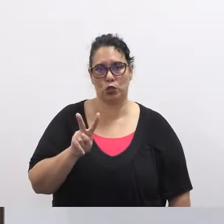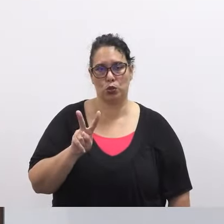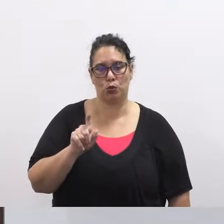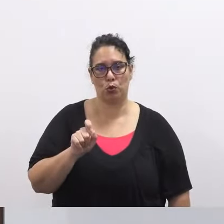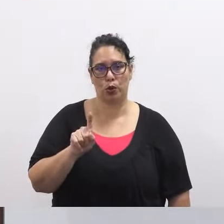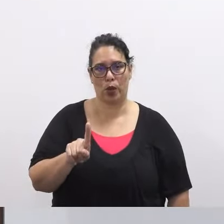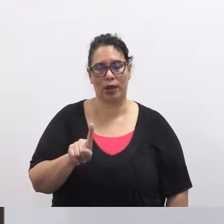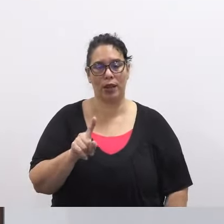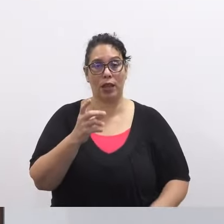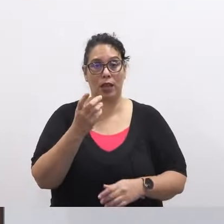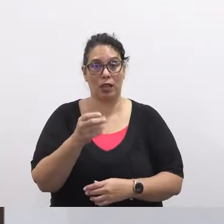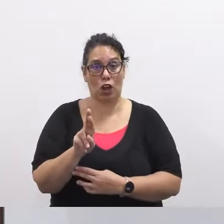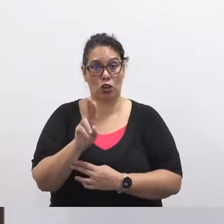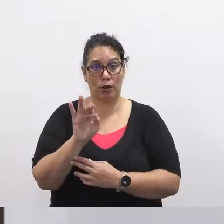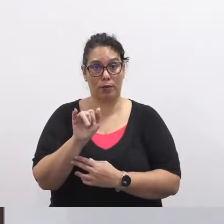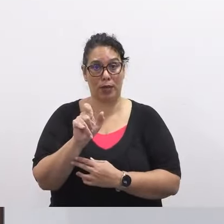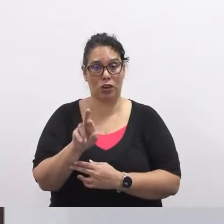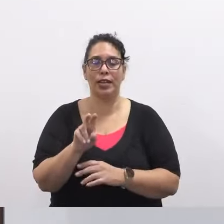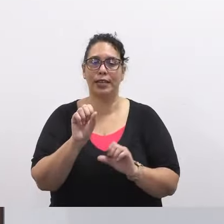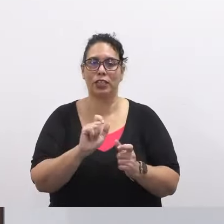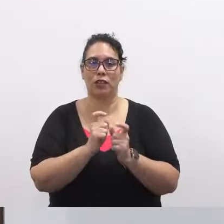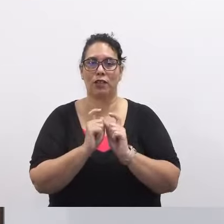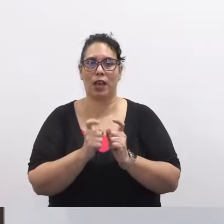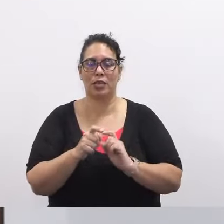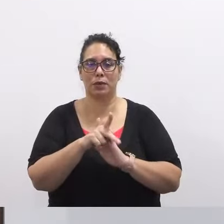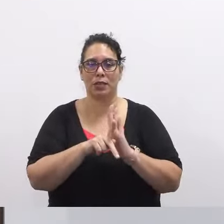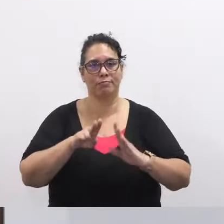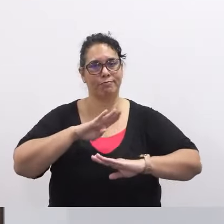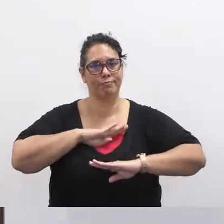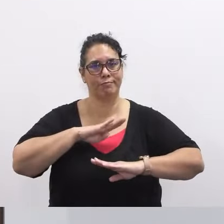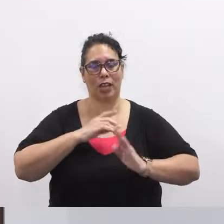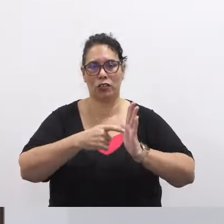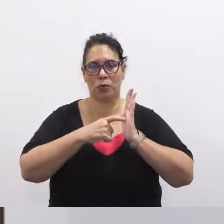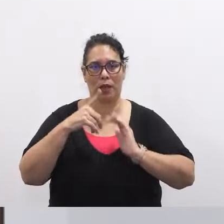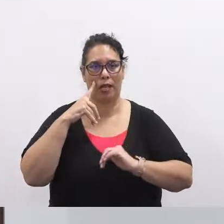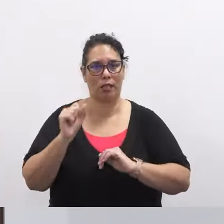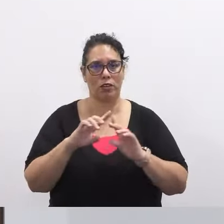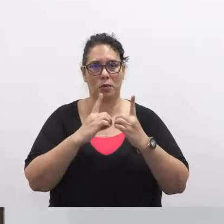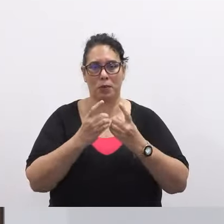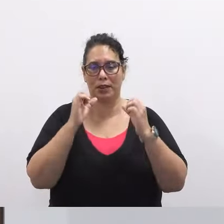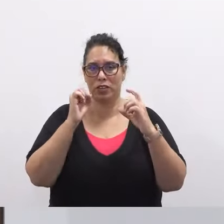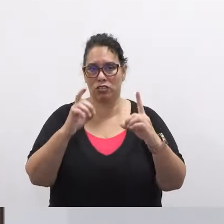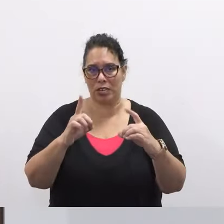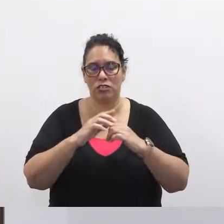Yes the revised policy satisfies the requirements set forth in the California Department of Educations'